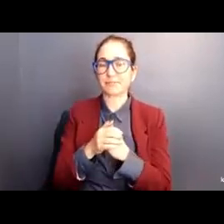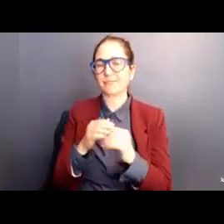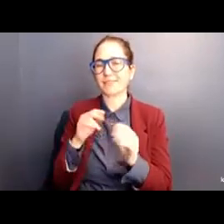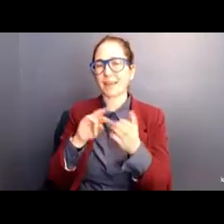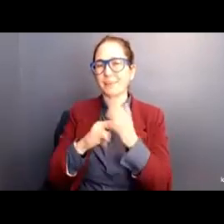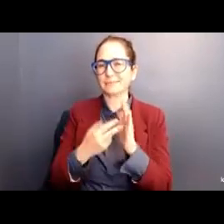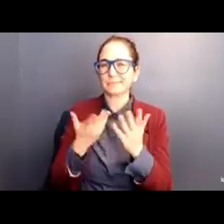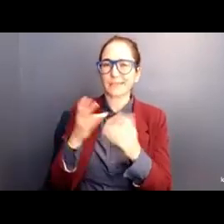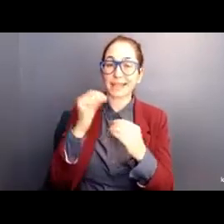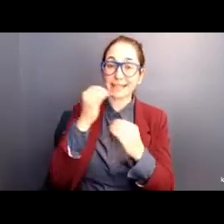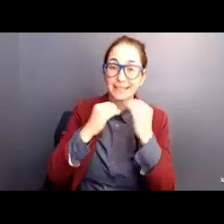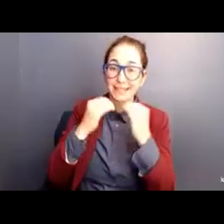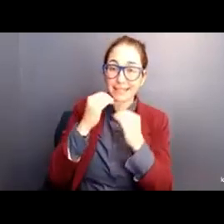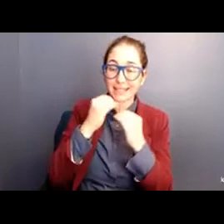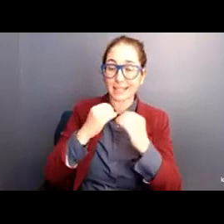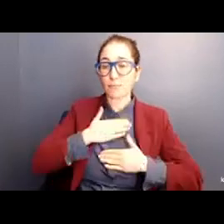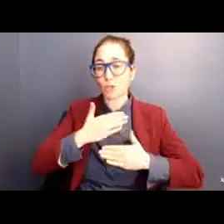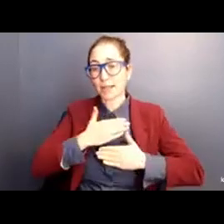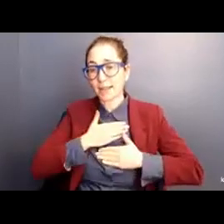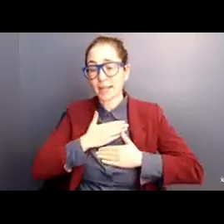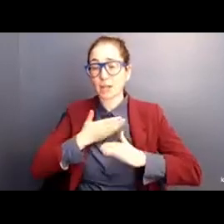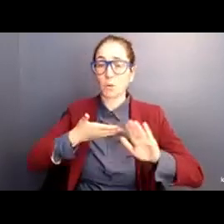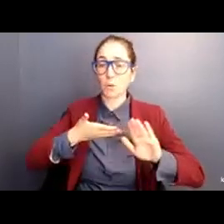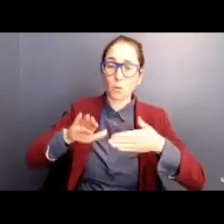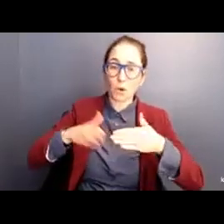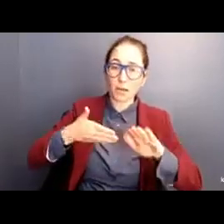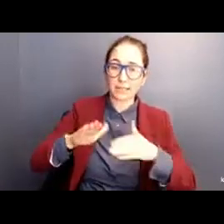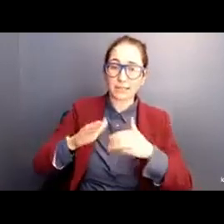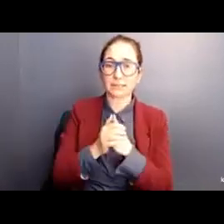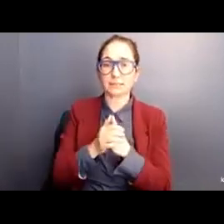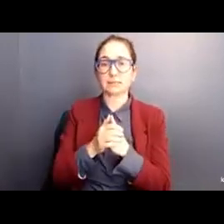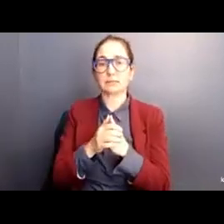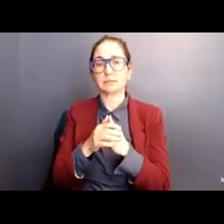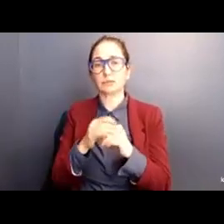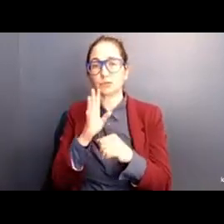eating, breathing, walking, talking, seeing, et cetera.